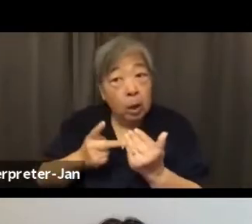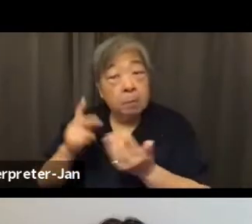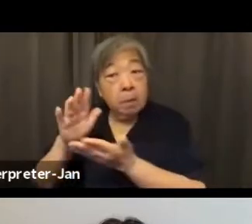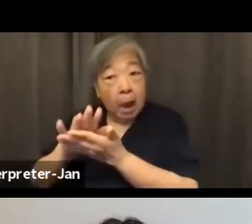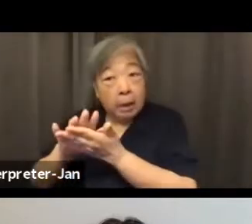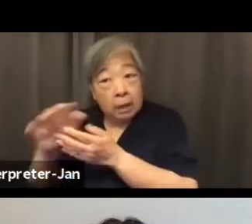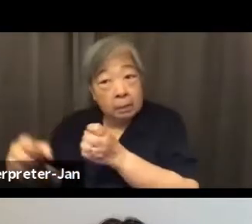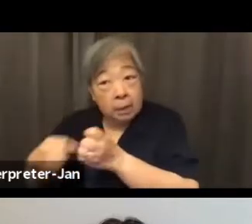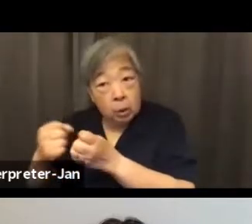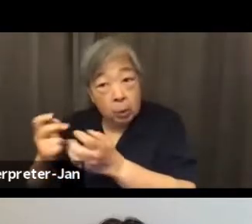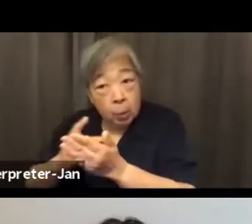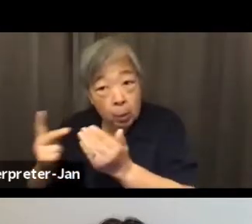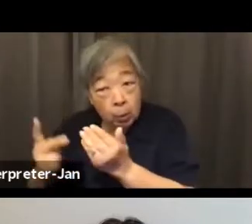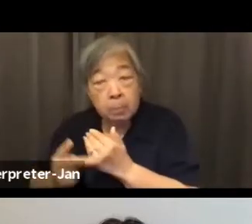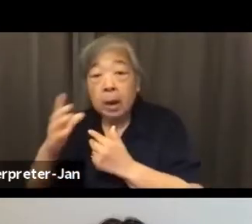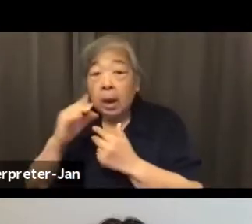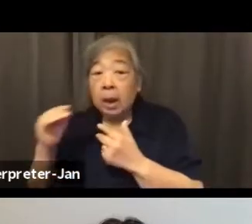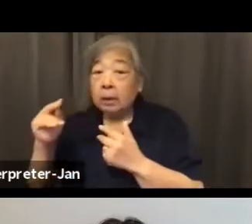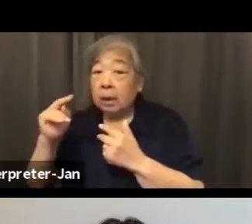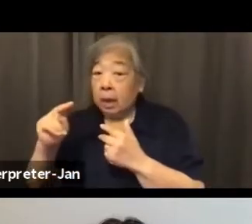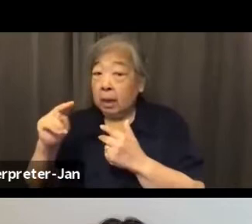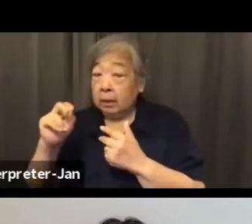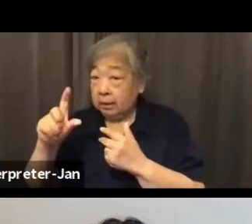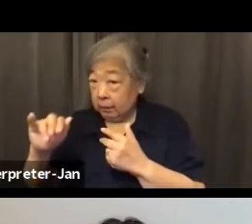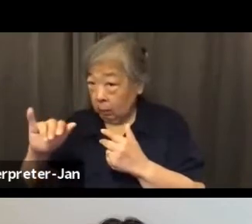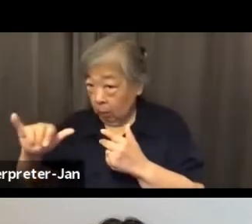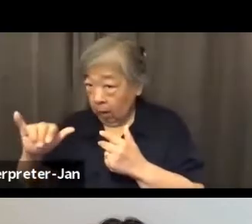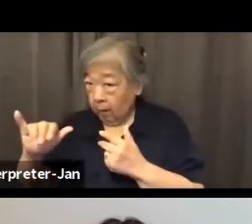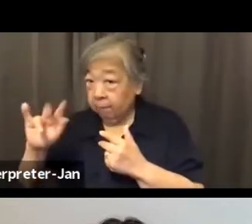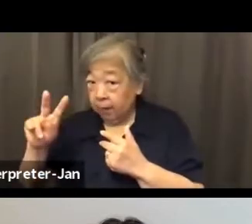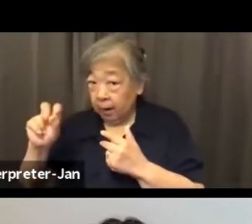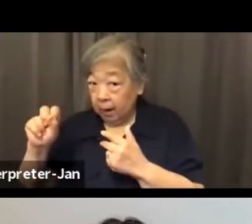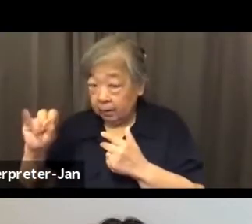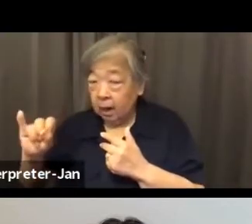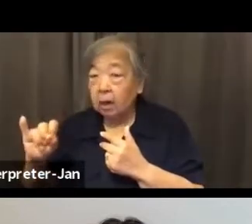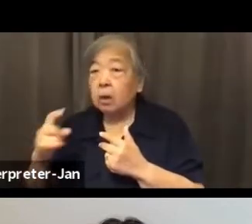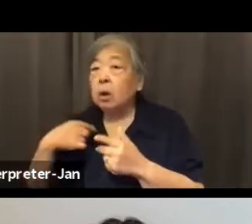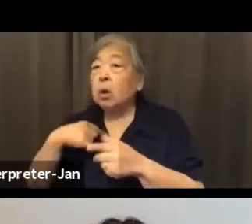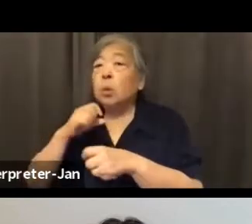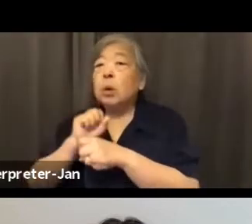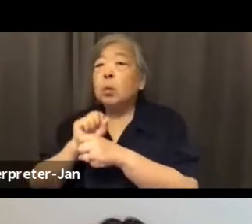and for NSLI-Y VSI, we work with our partner organizations through implementing the programs.